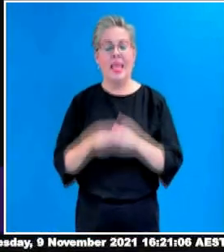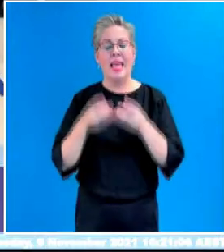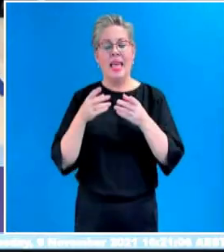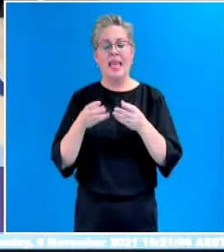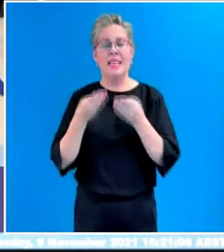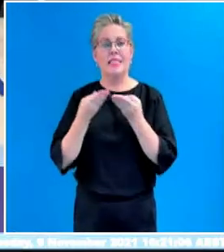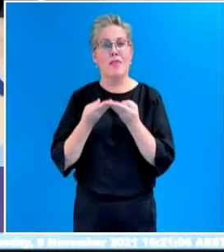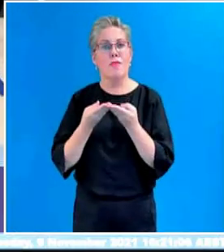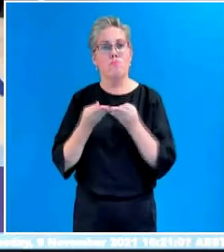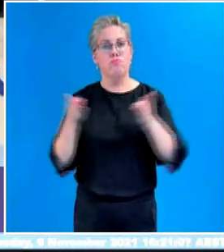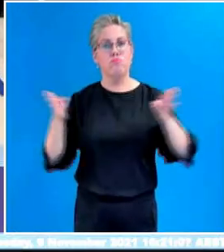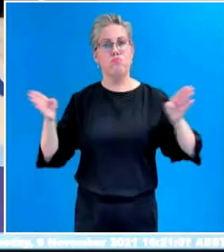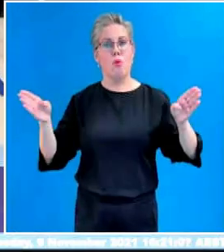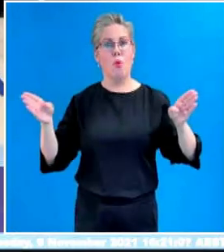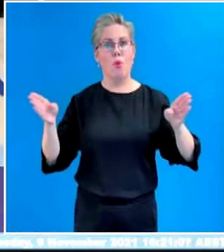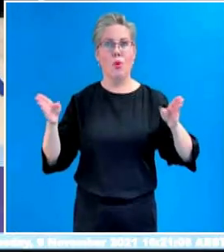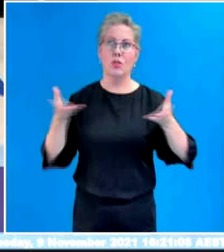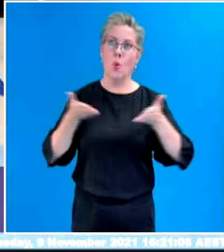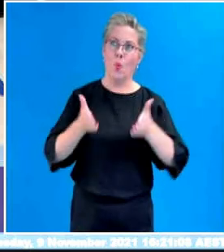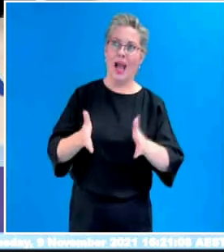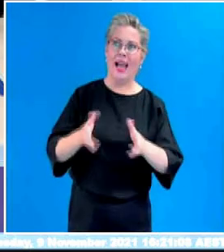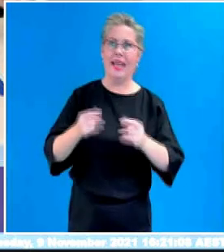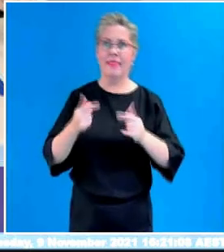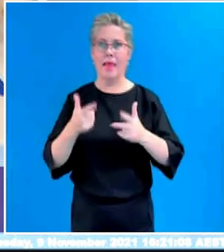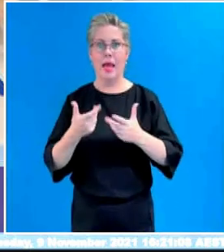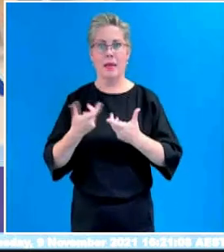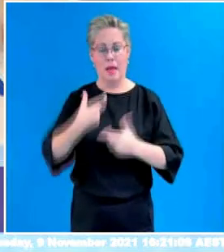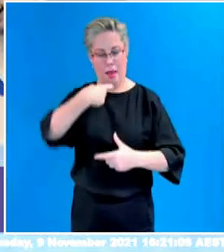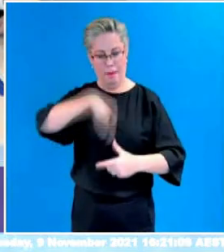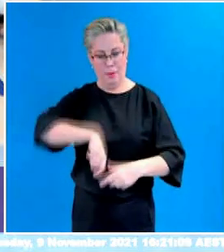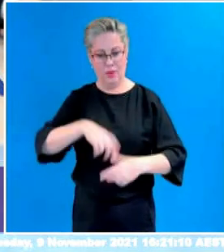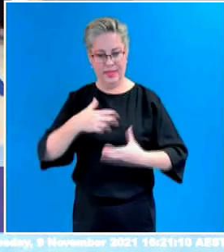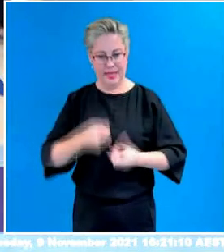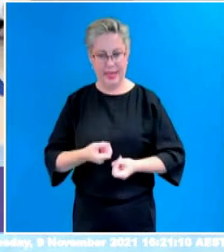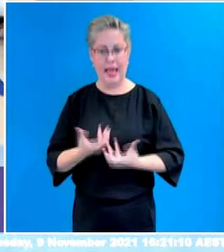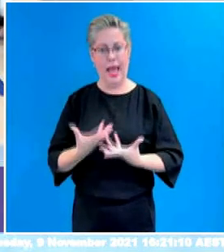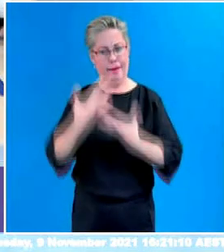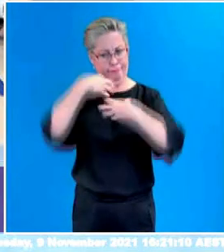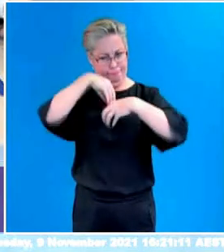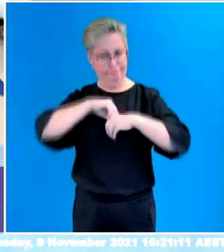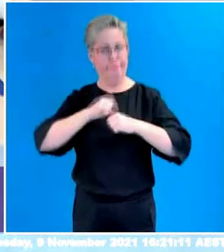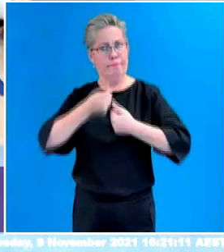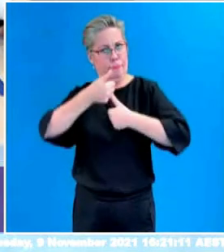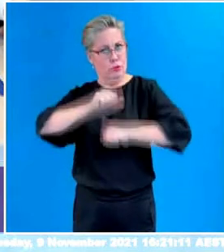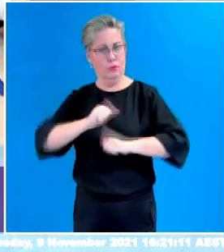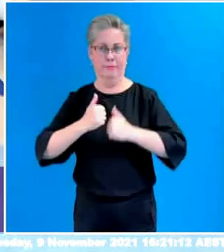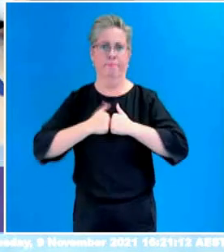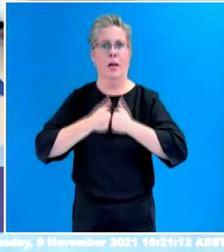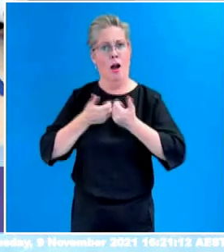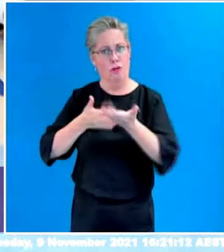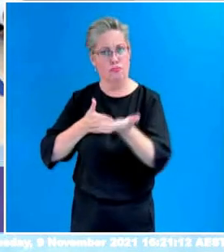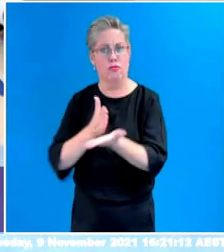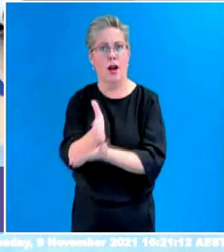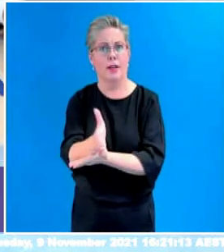If, as we do in all circumstances,